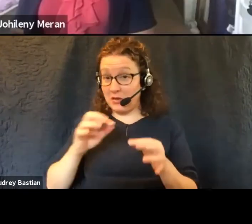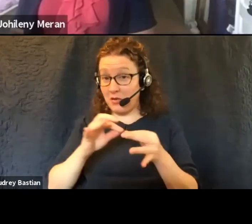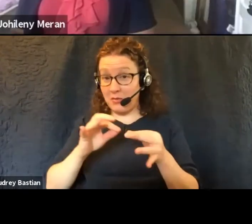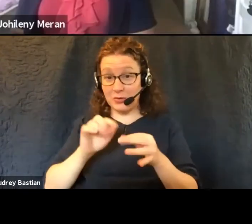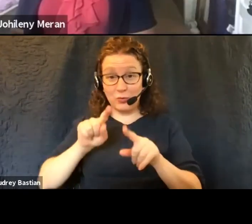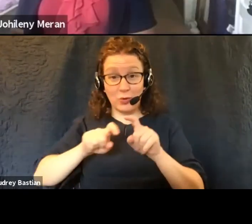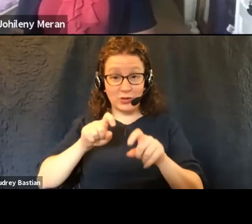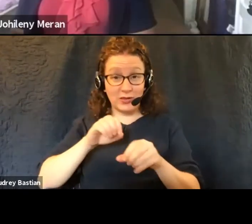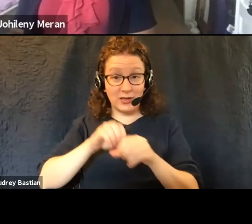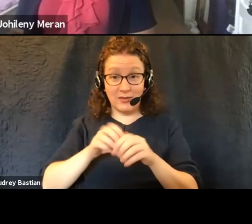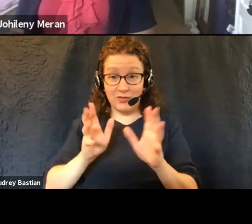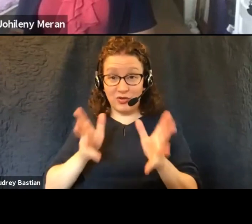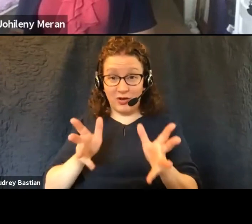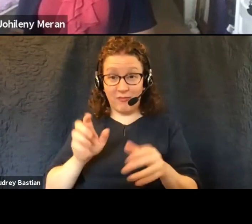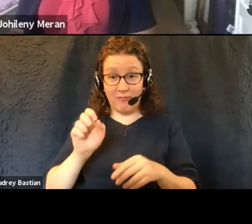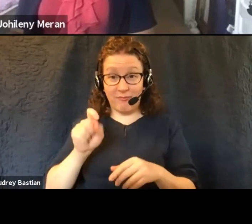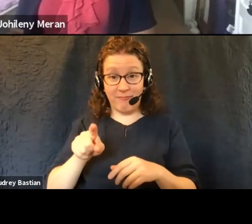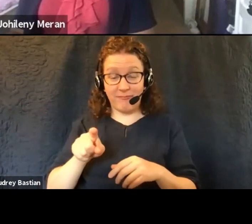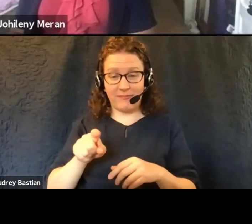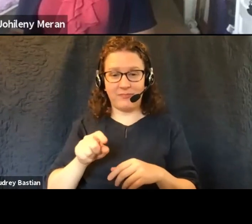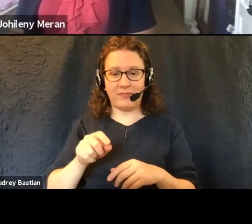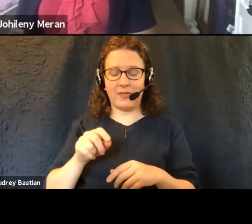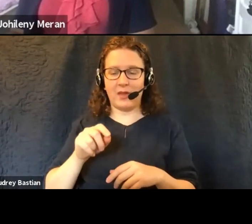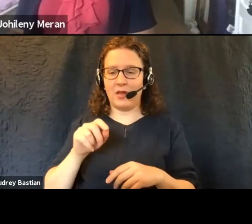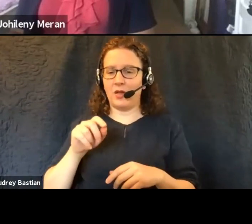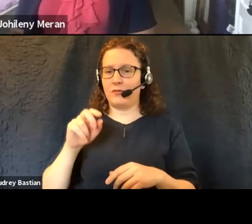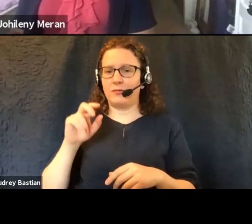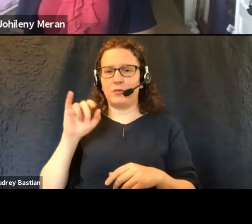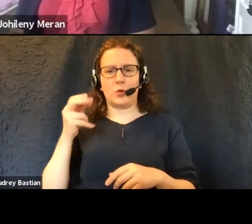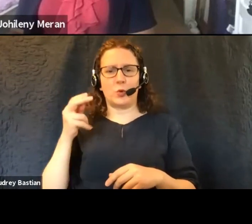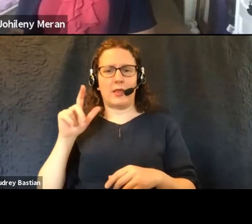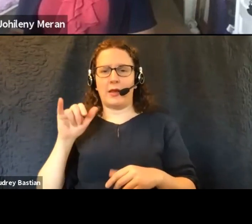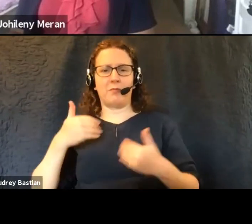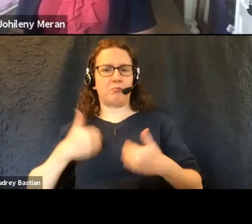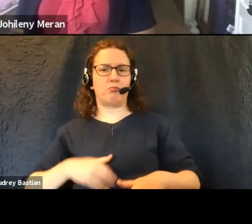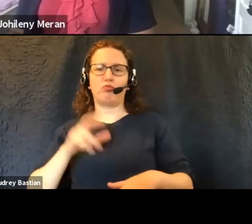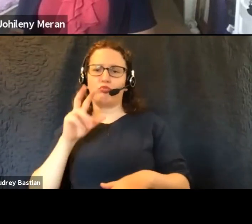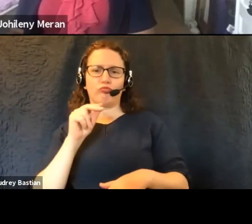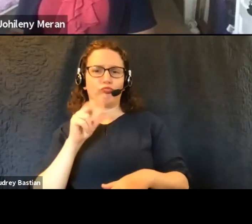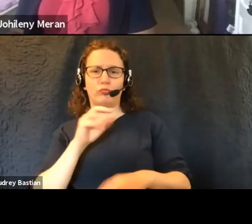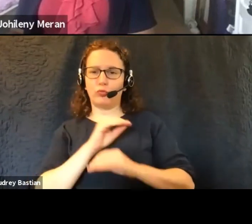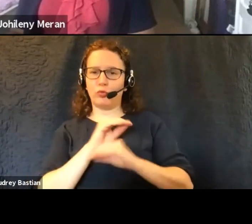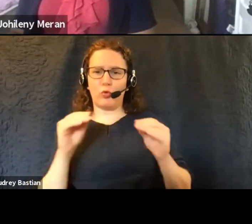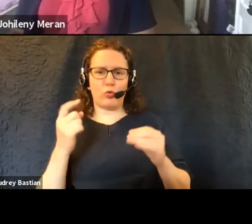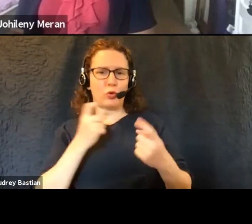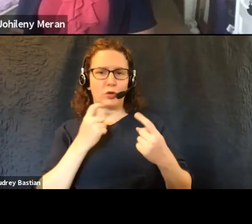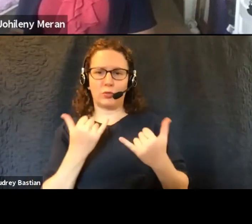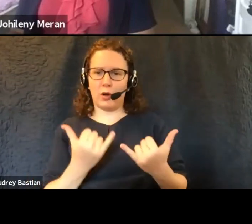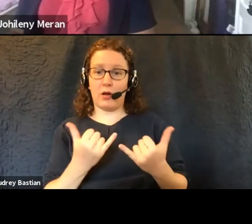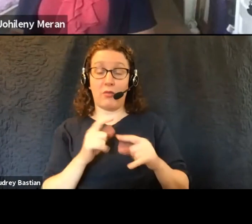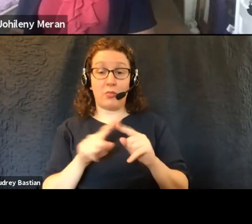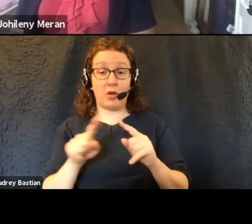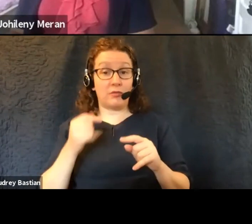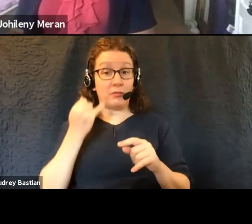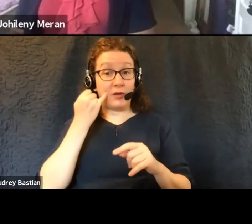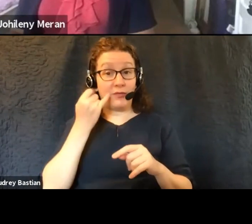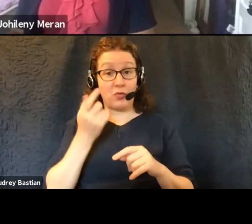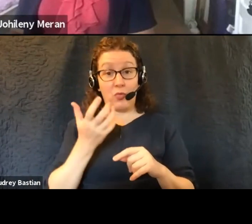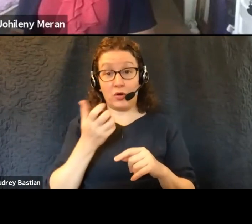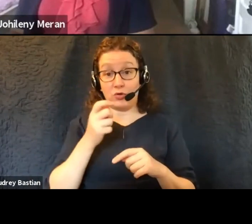No, there are no questions right now but if you want to wrap it up and we can